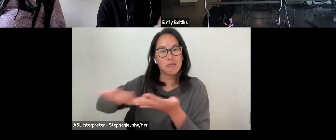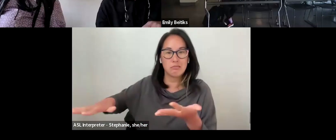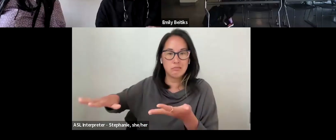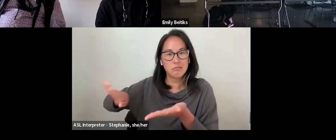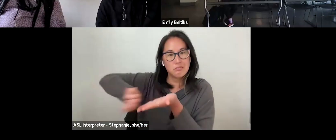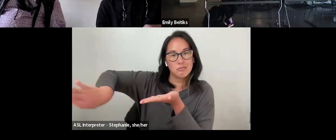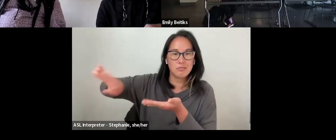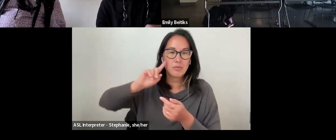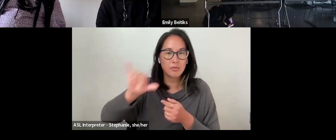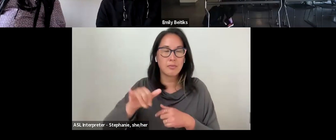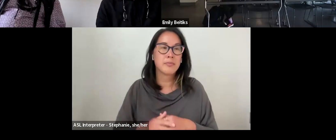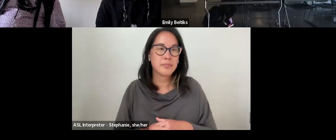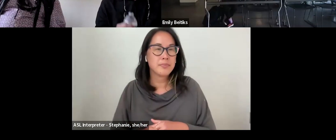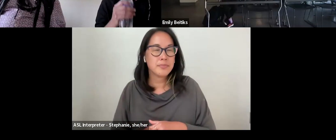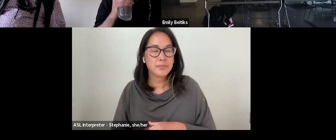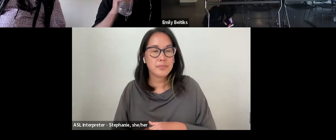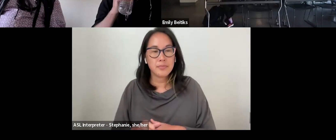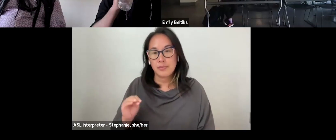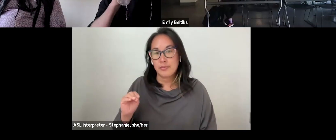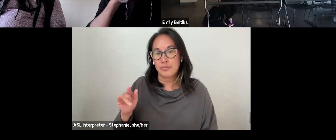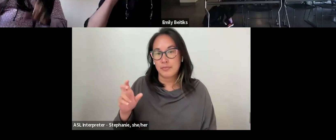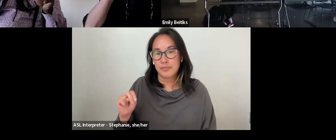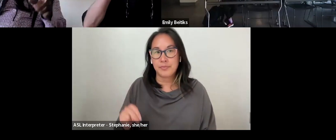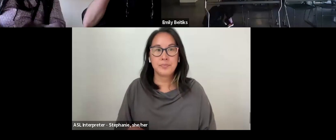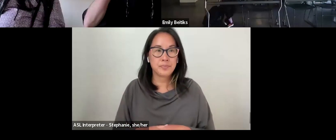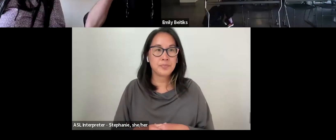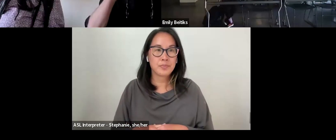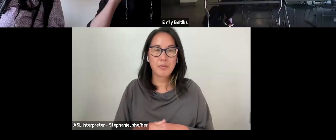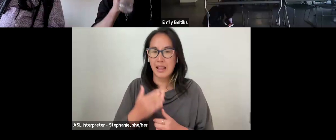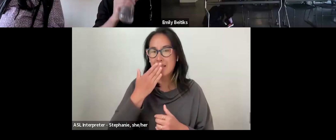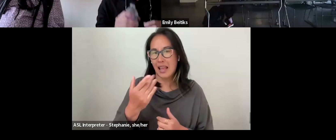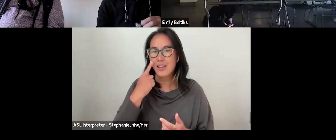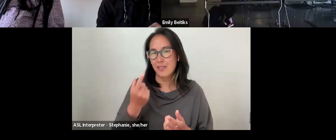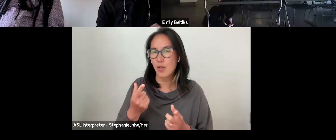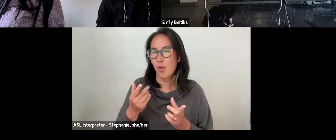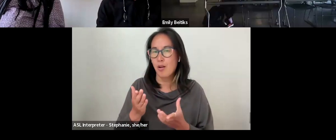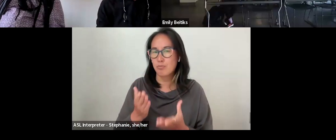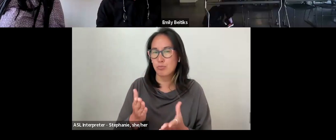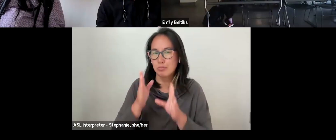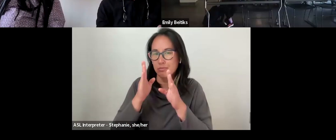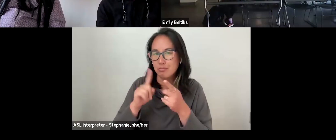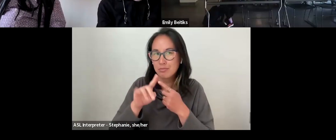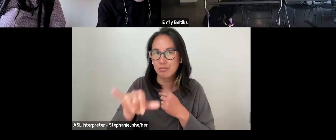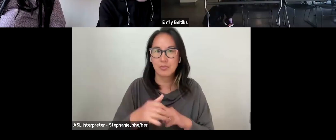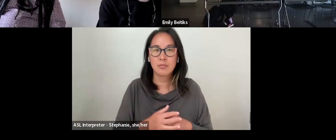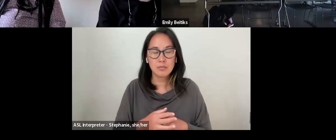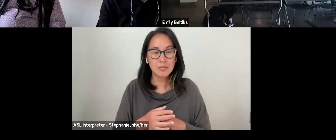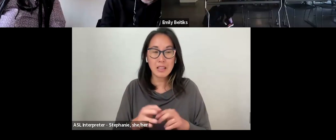I mean, sort of, the elite nature of it, the specialness of it strikes me as also in some ways uniquely eugenic.